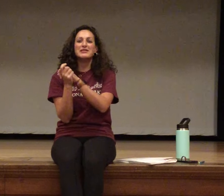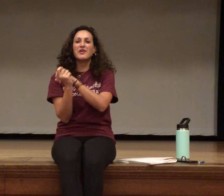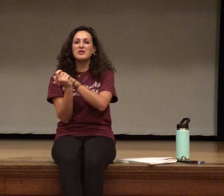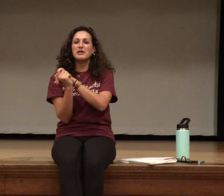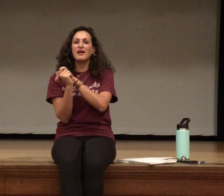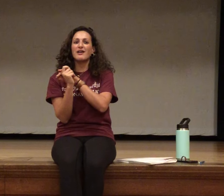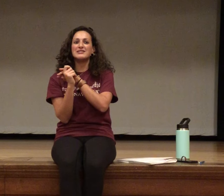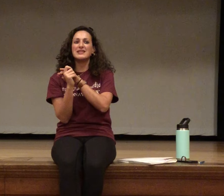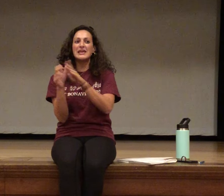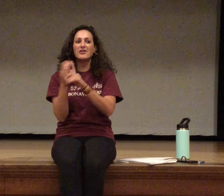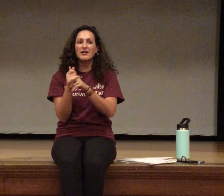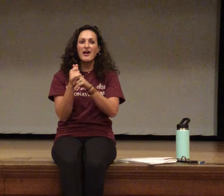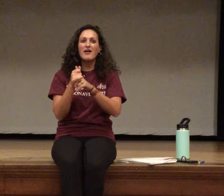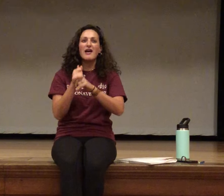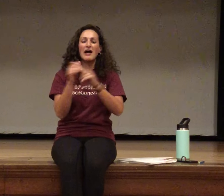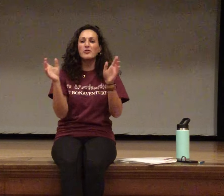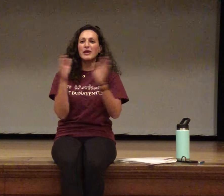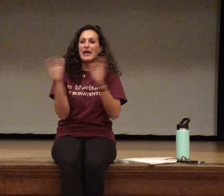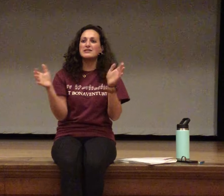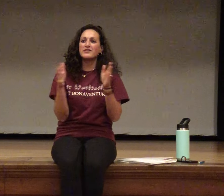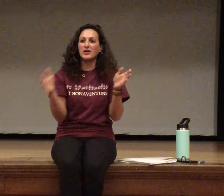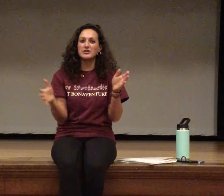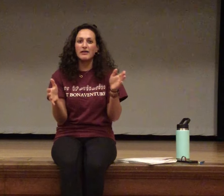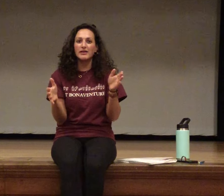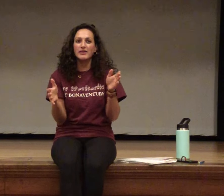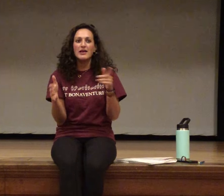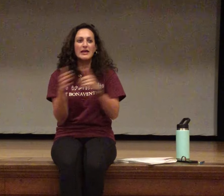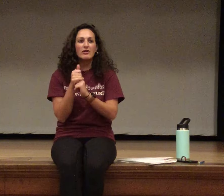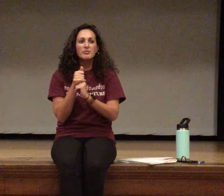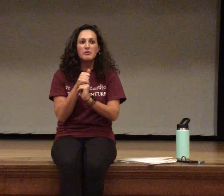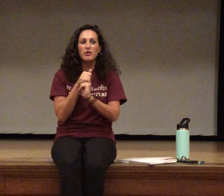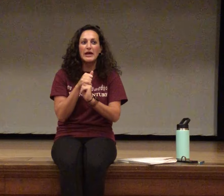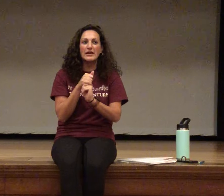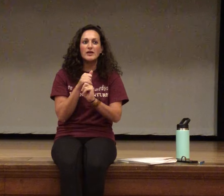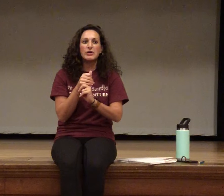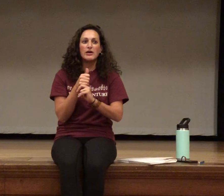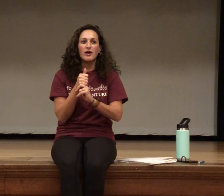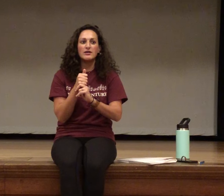um and it's funny because hearing everyone hates fingerspelling hearing people hate it because